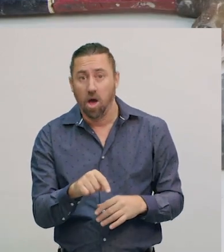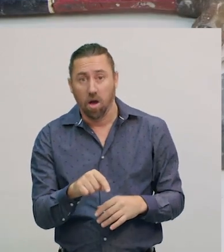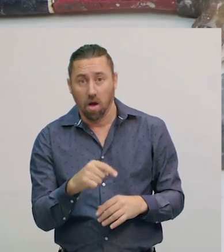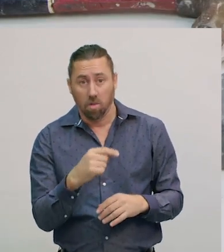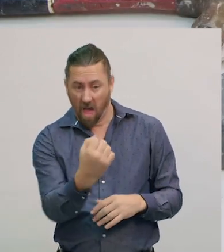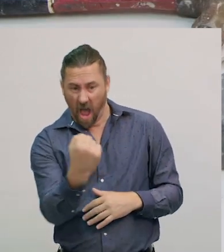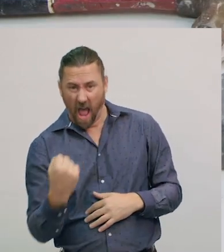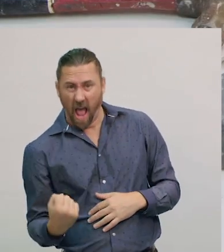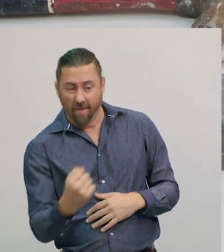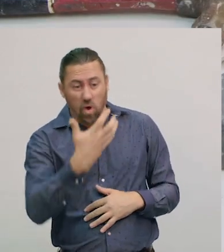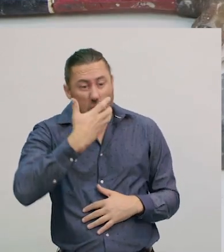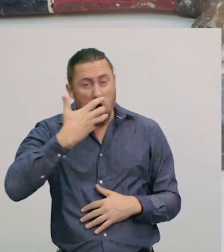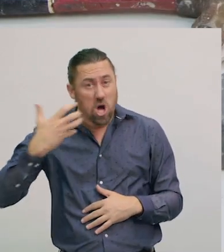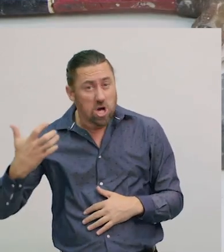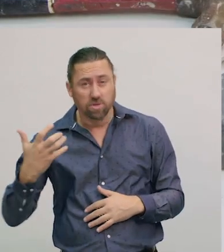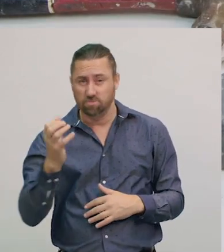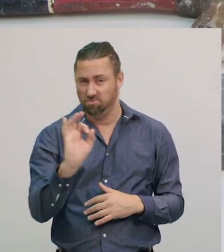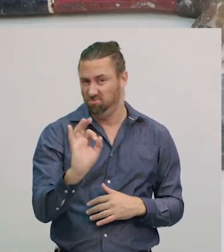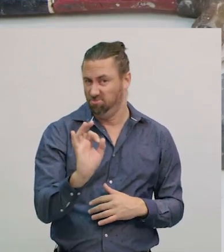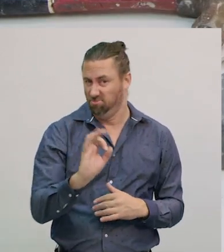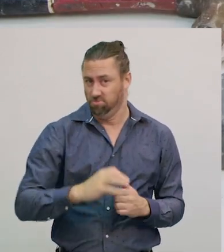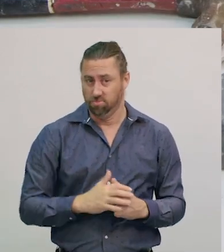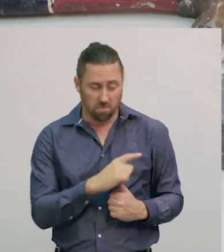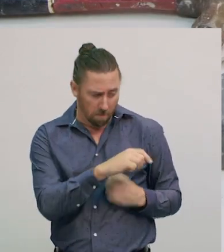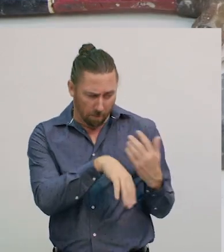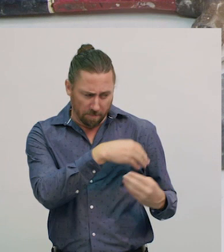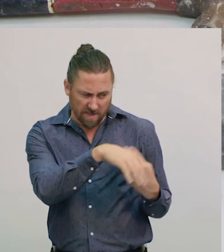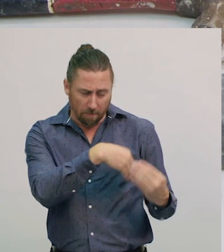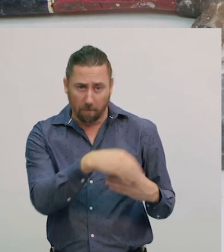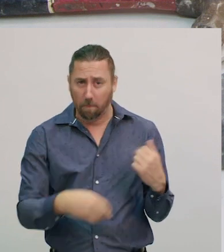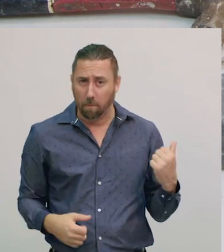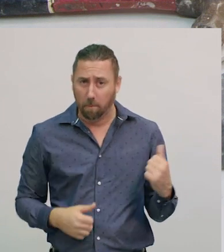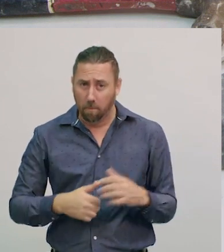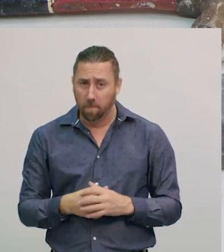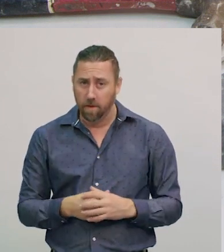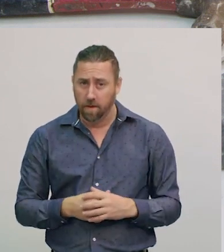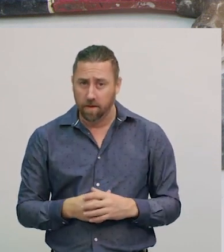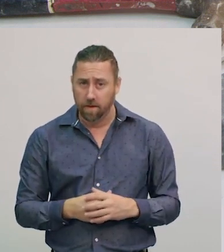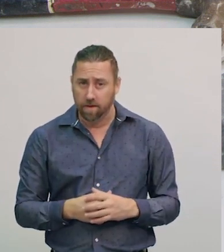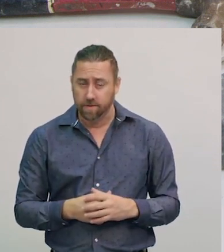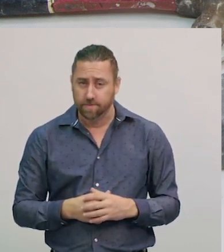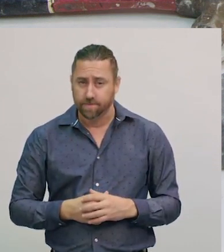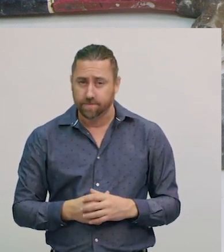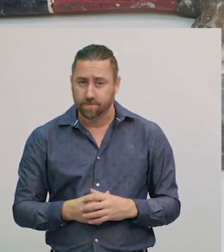I'm just going to mix a bit here. Add a few of these in, sand and stones,